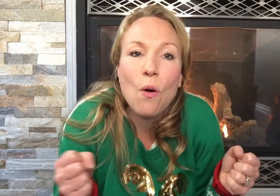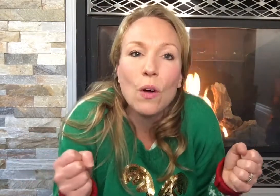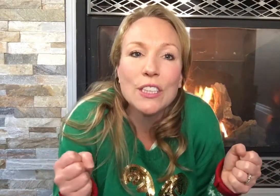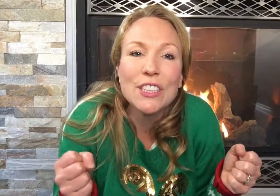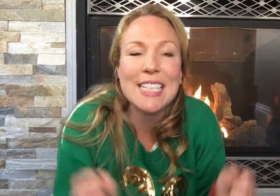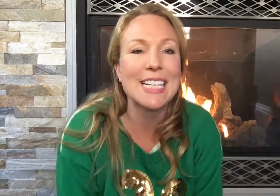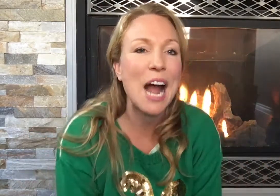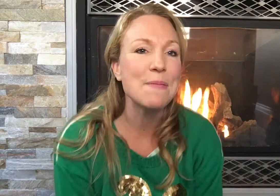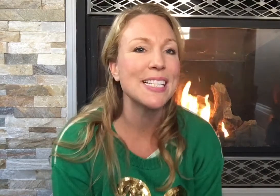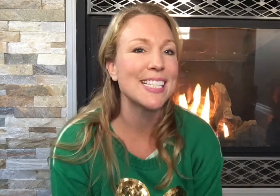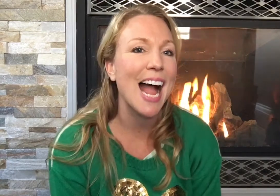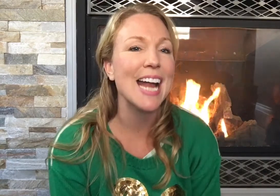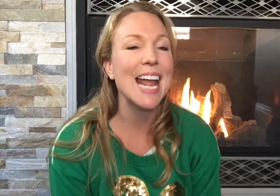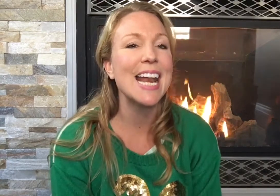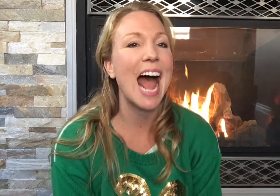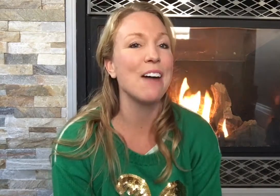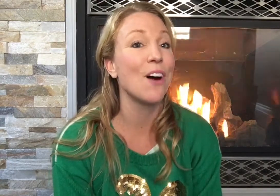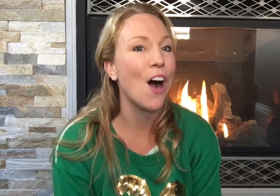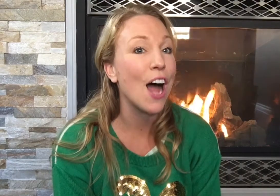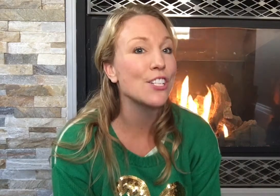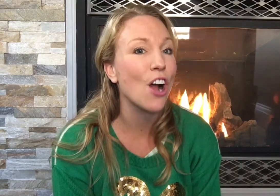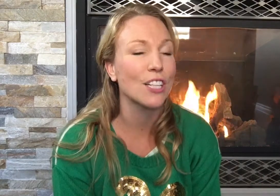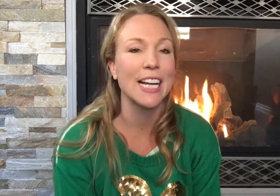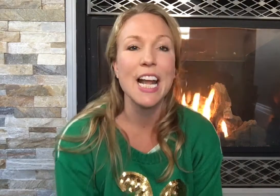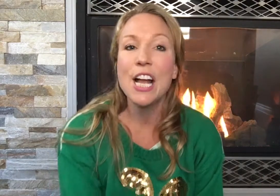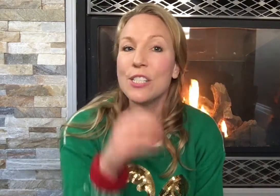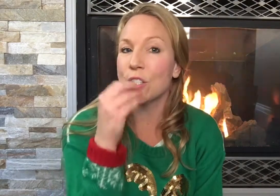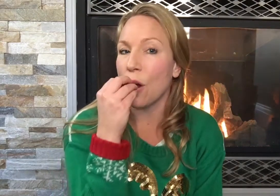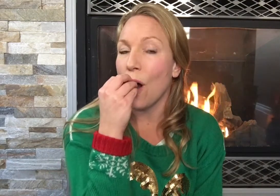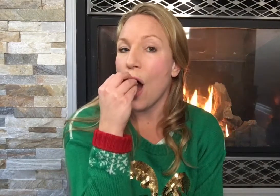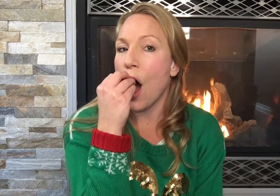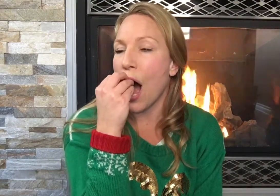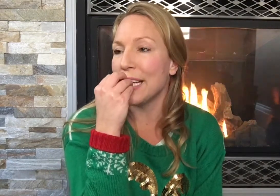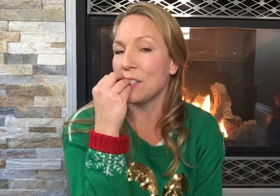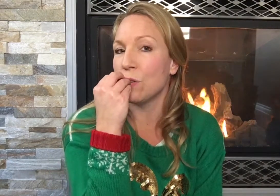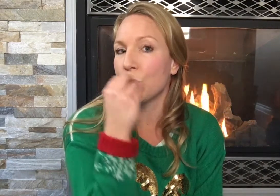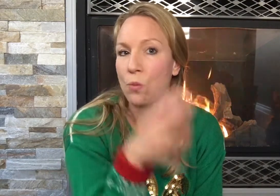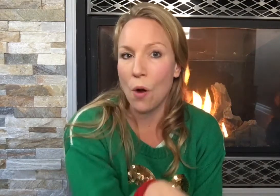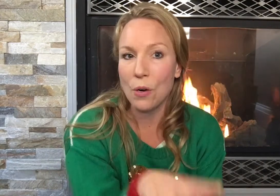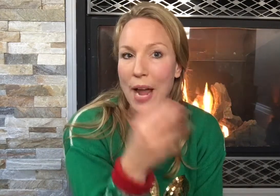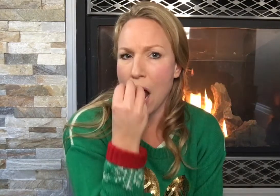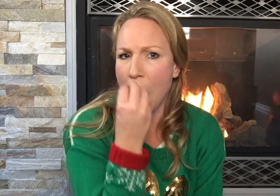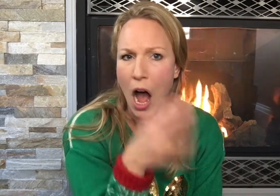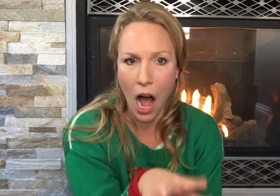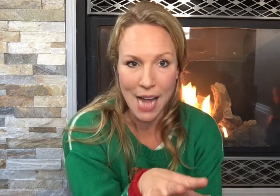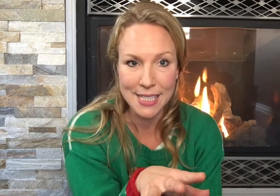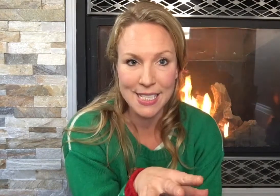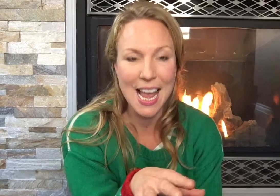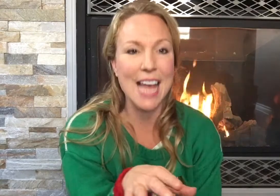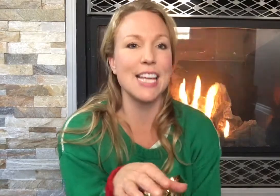you like to come inside and have HOT CHOCOLATE. So HOT is you throw it away, HOT. And then,